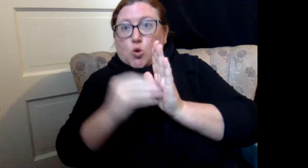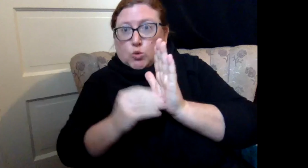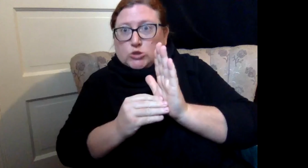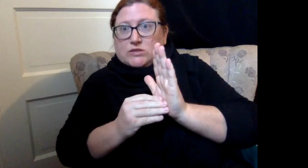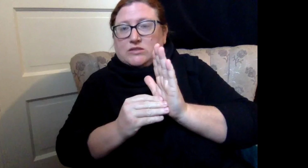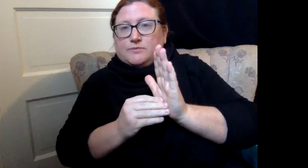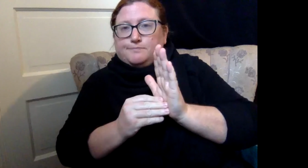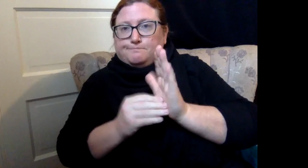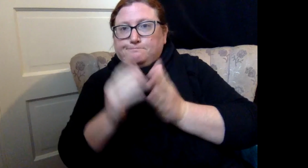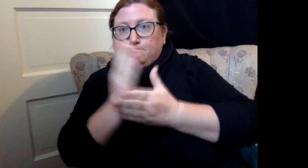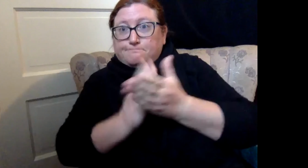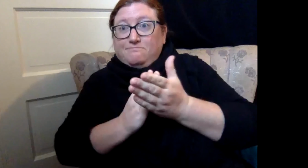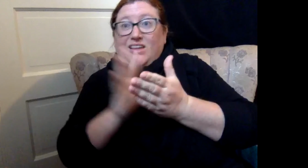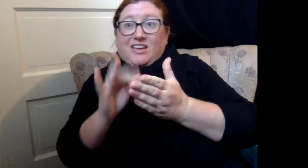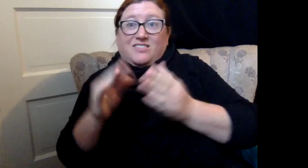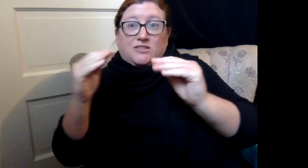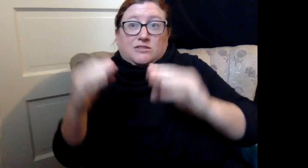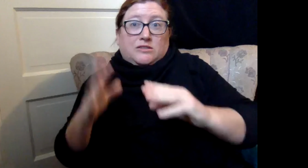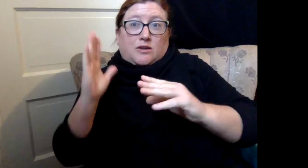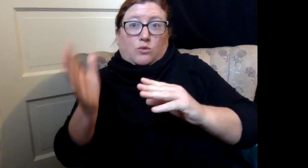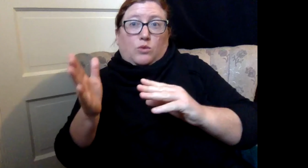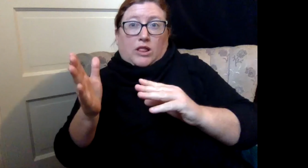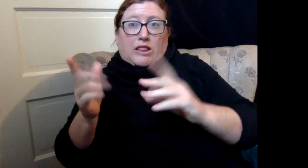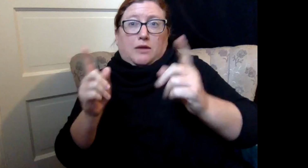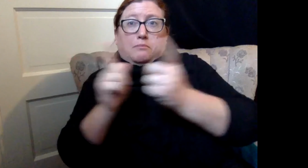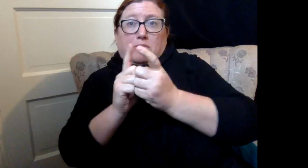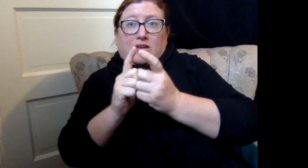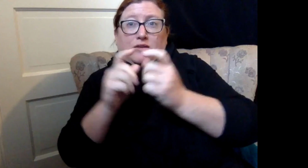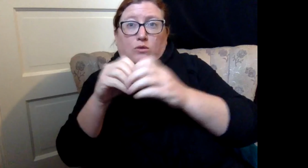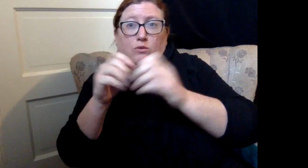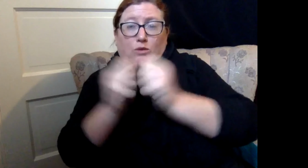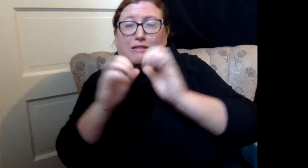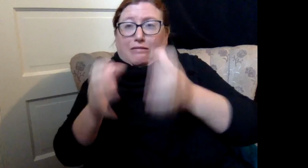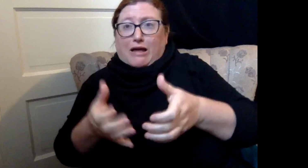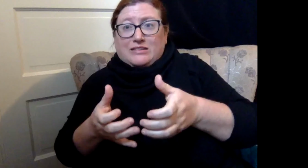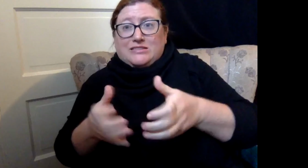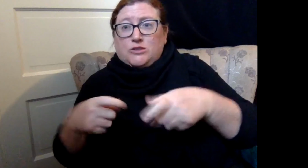on-line, it will say it is on-line and in the notes field, if instructors are